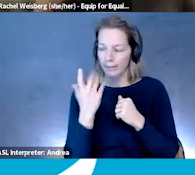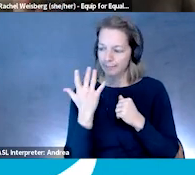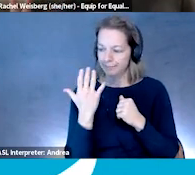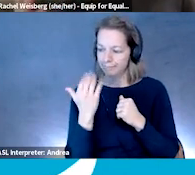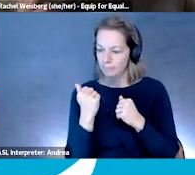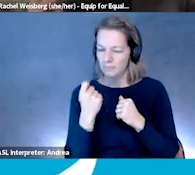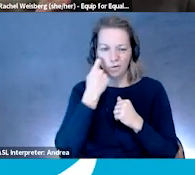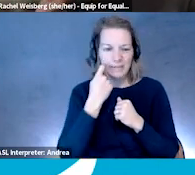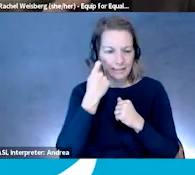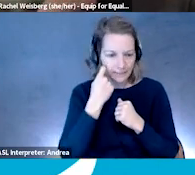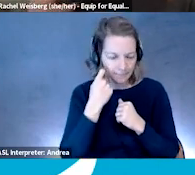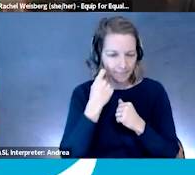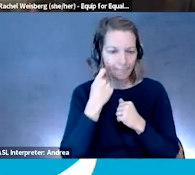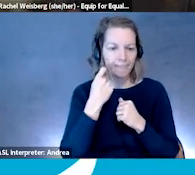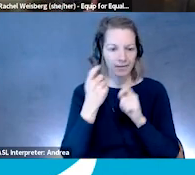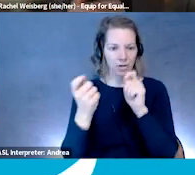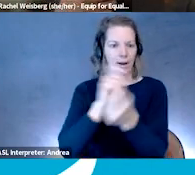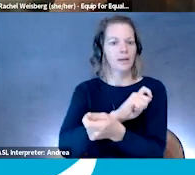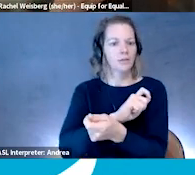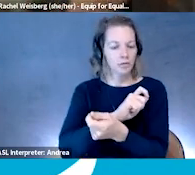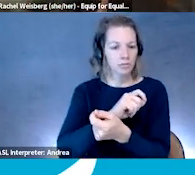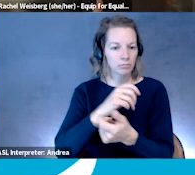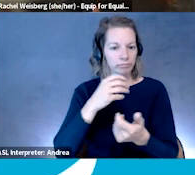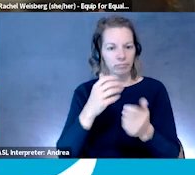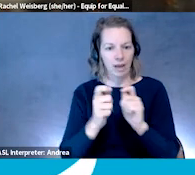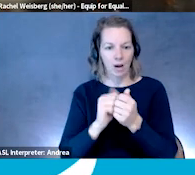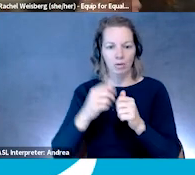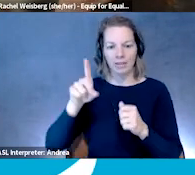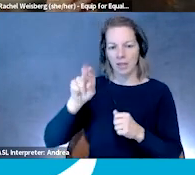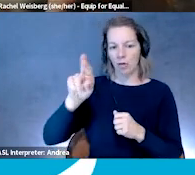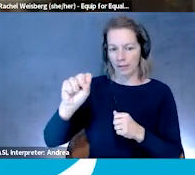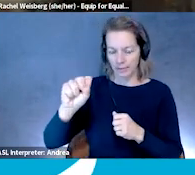SERVICES ARE. KIND OF